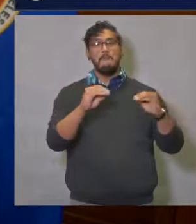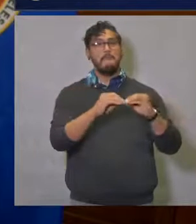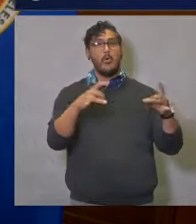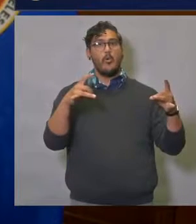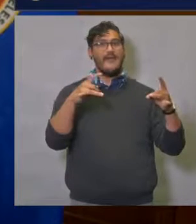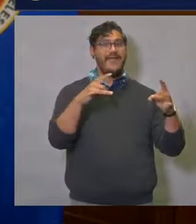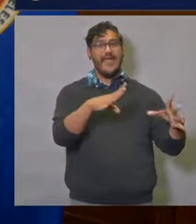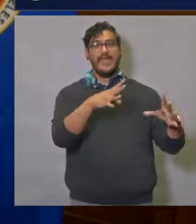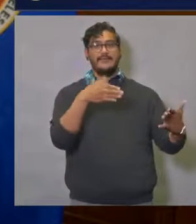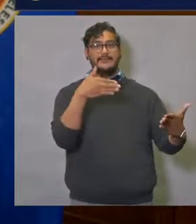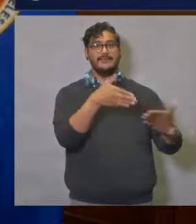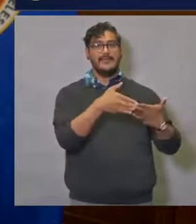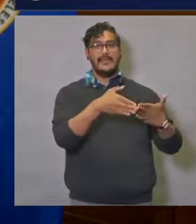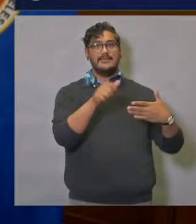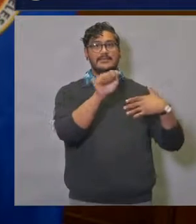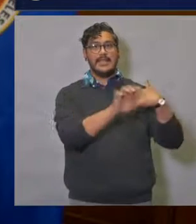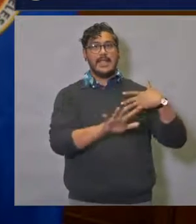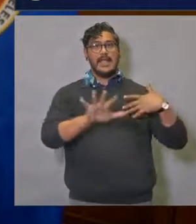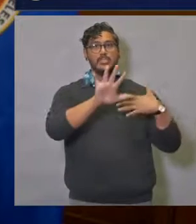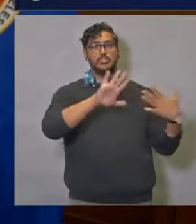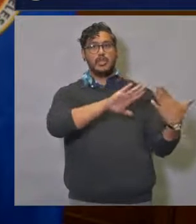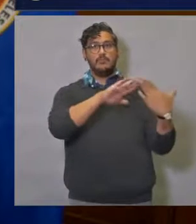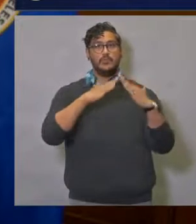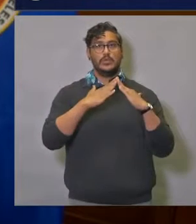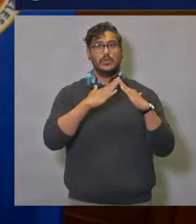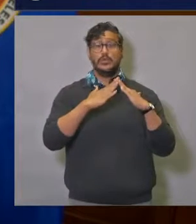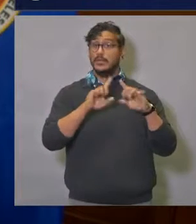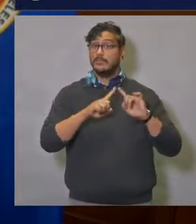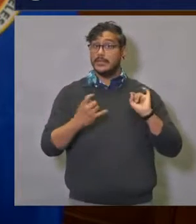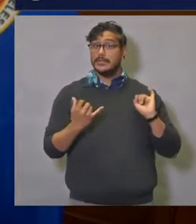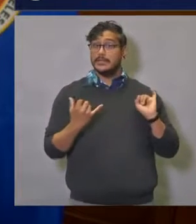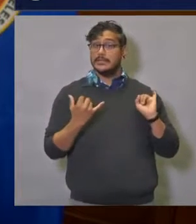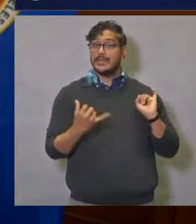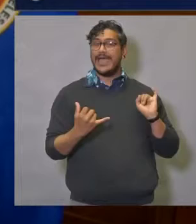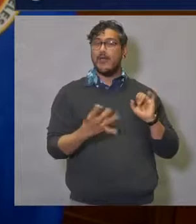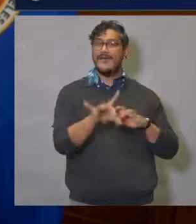USING THE SAME FORM, I AM SADDENED TO ANNOUNCE MORE ACTS